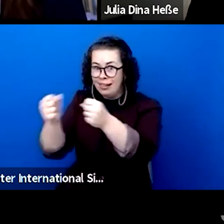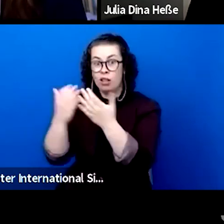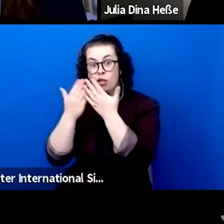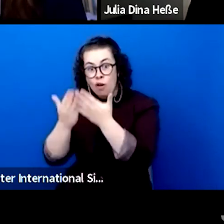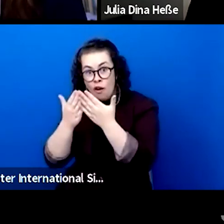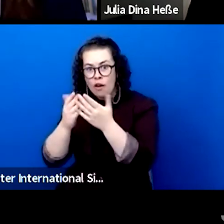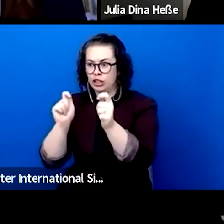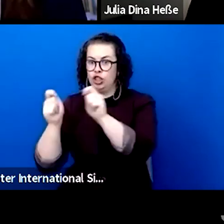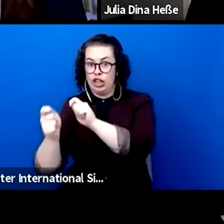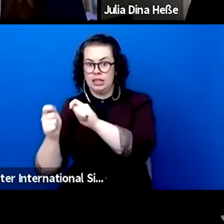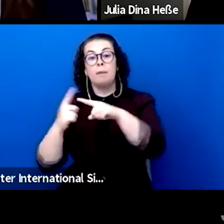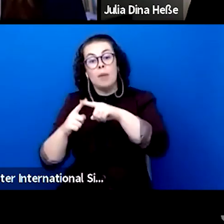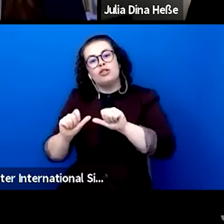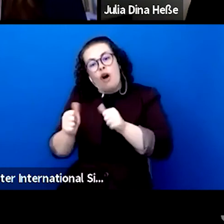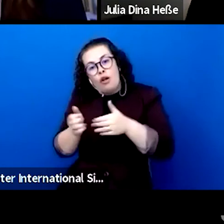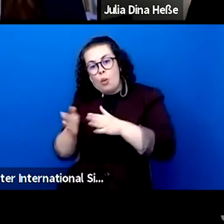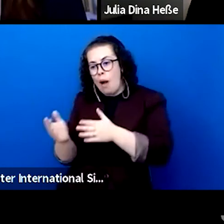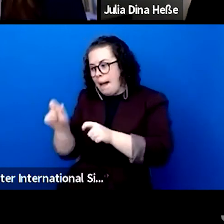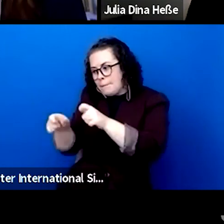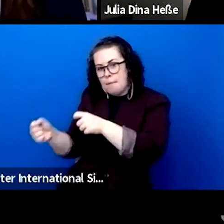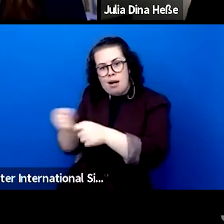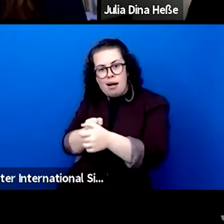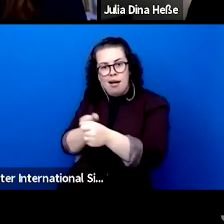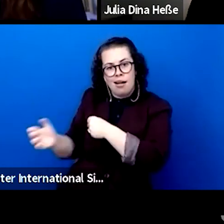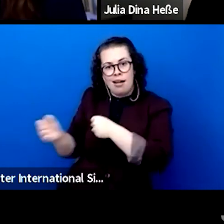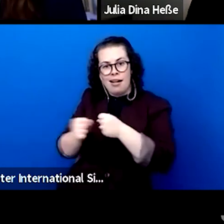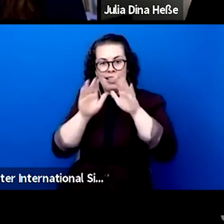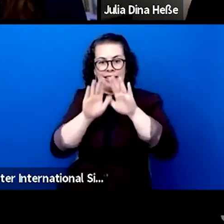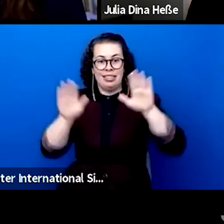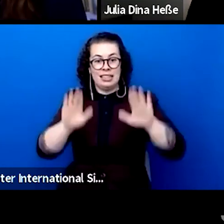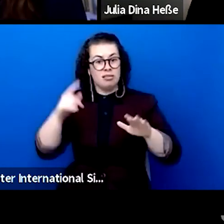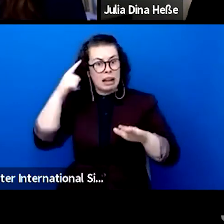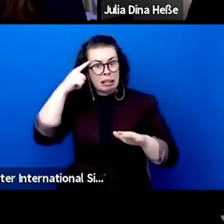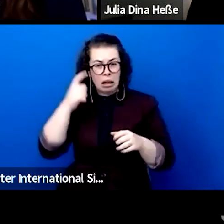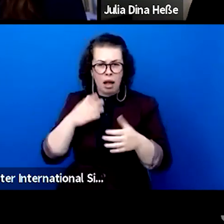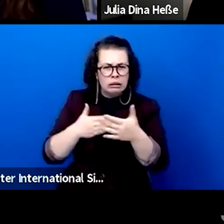to change I think and that's possible and it's not even hard to do because we have the competence and